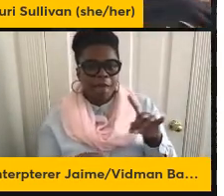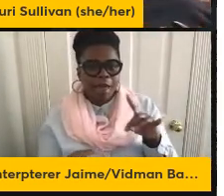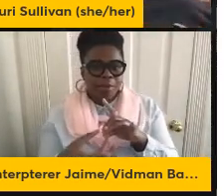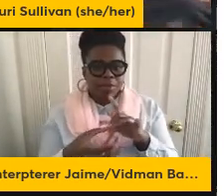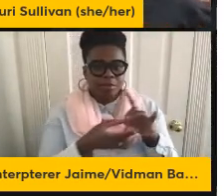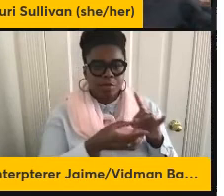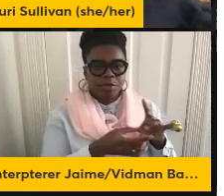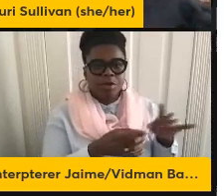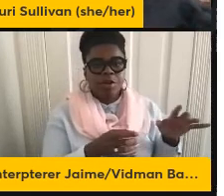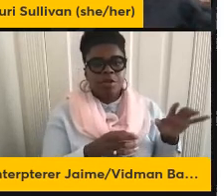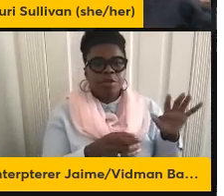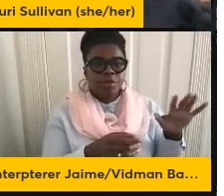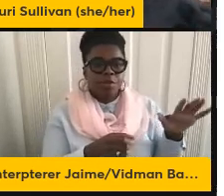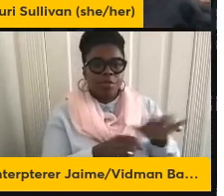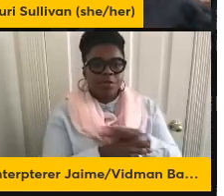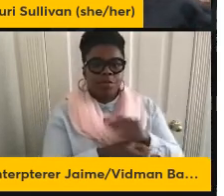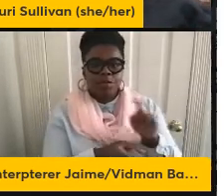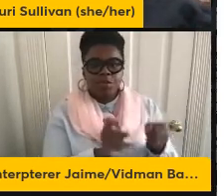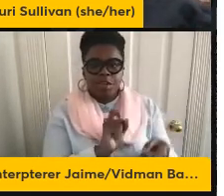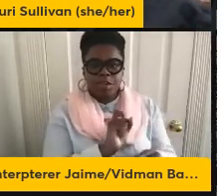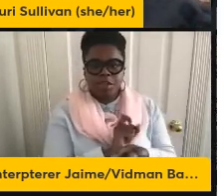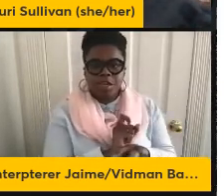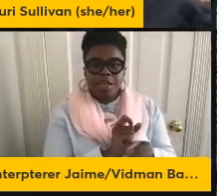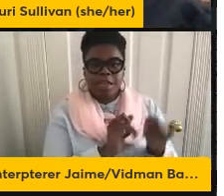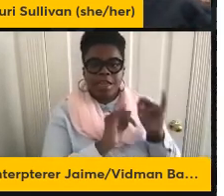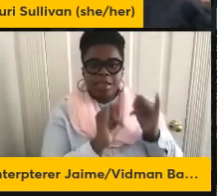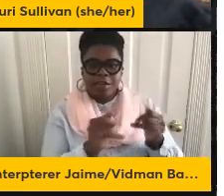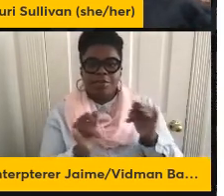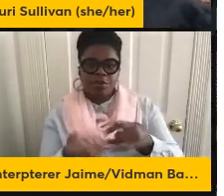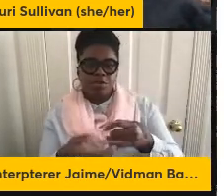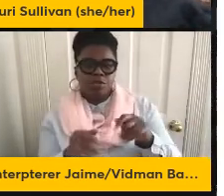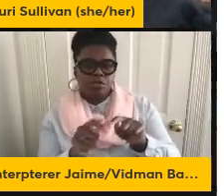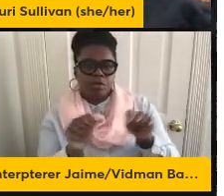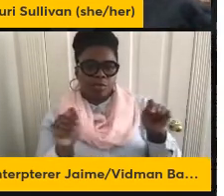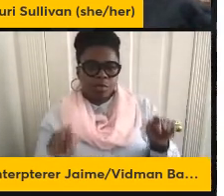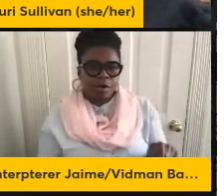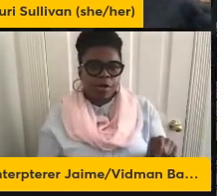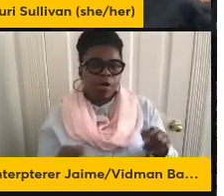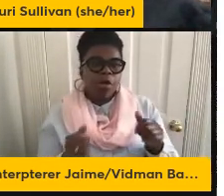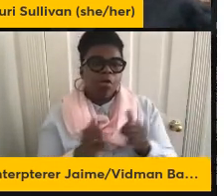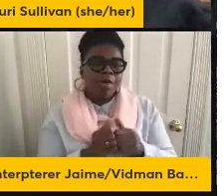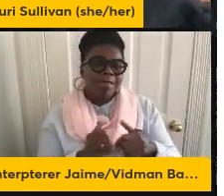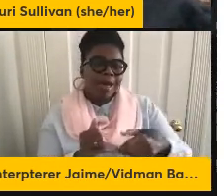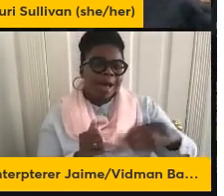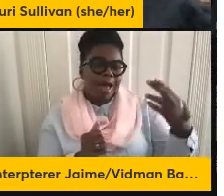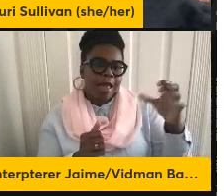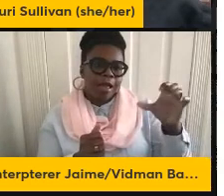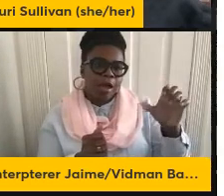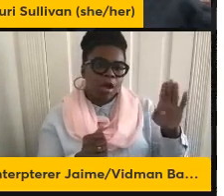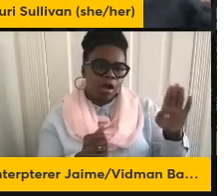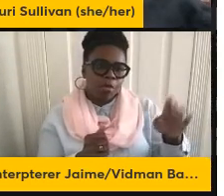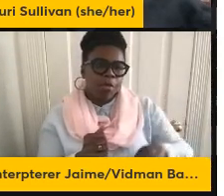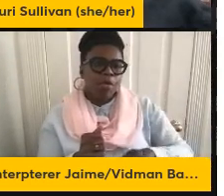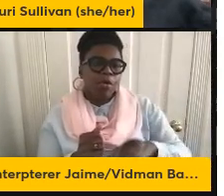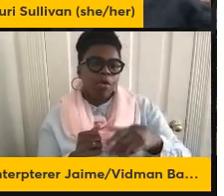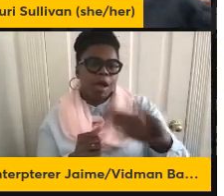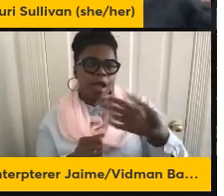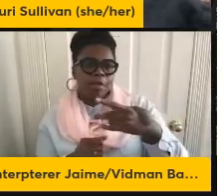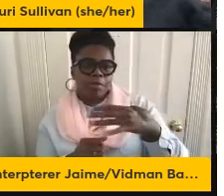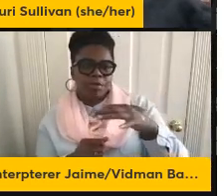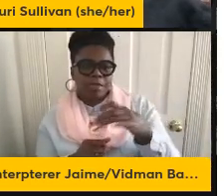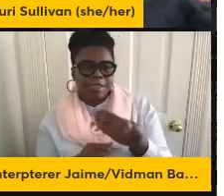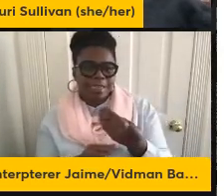change in individual transcripts between animals fed a high carb or high protein diet. And this is in contrast to the Gamma Delta